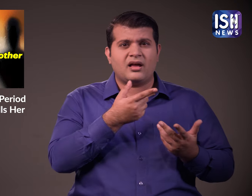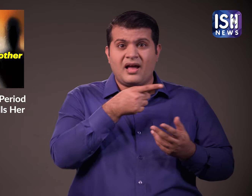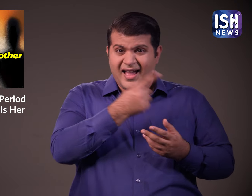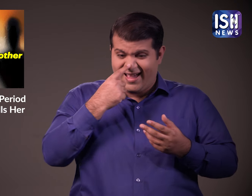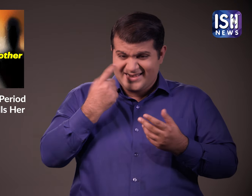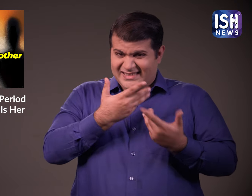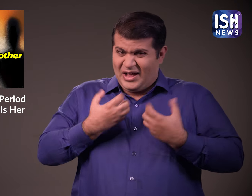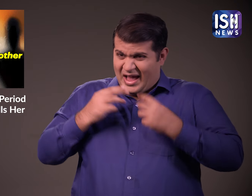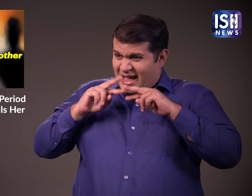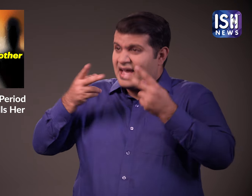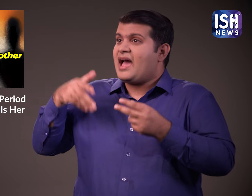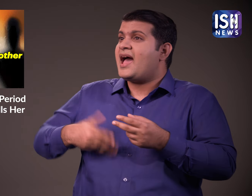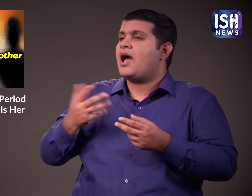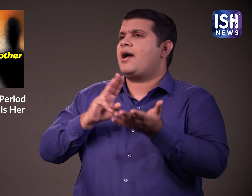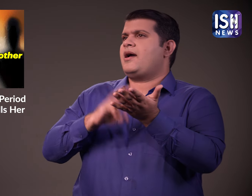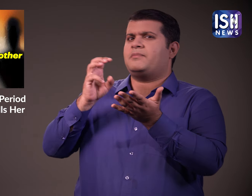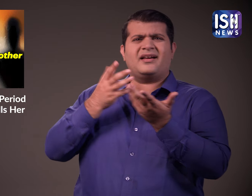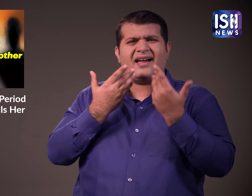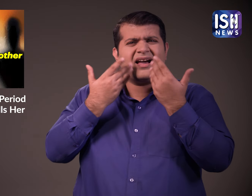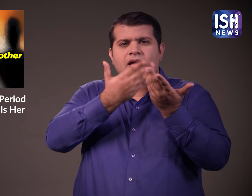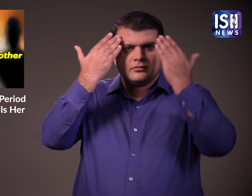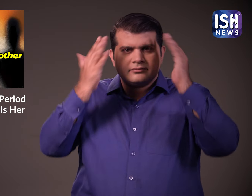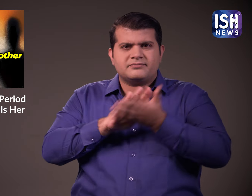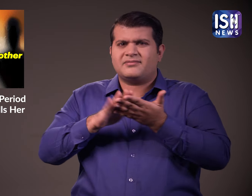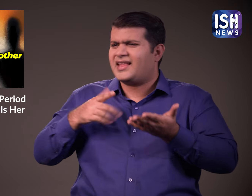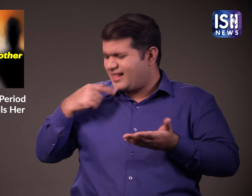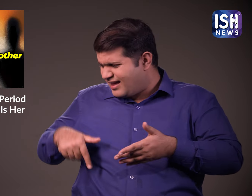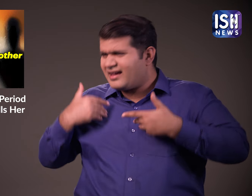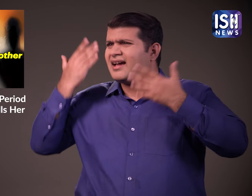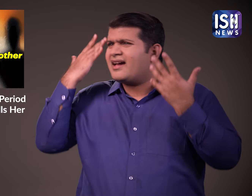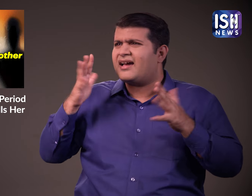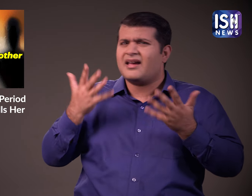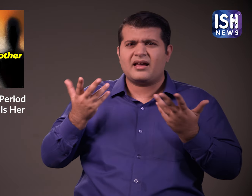The girl could not say she was menstruating because she had no idea about it. She merely denied everything.